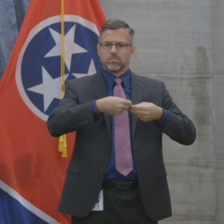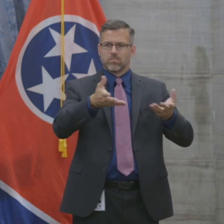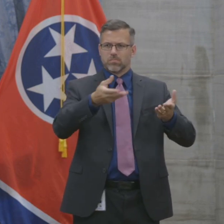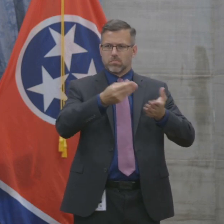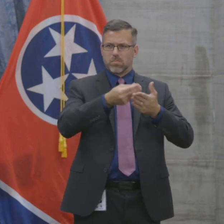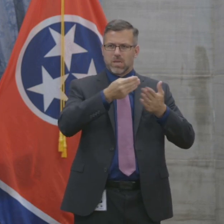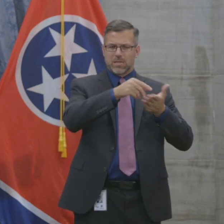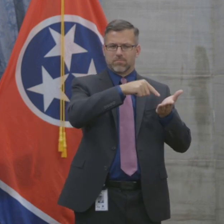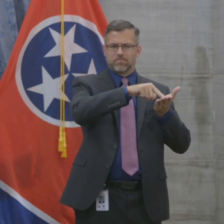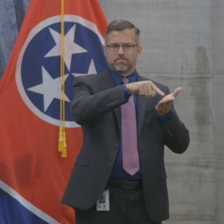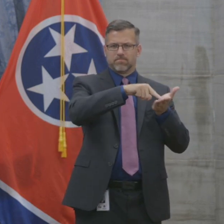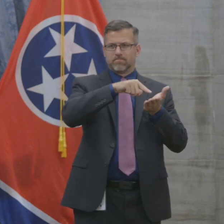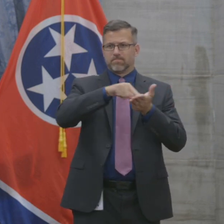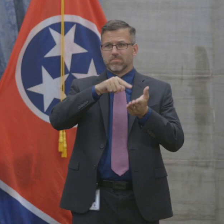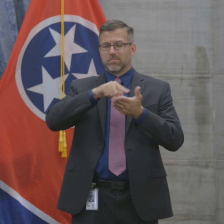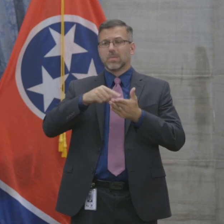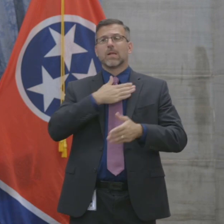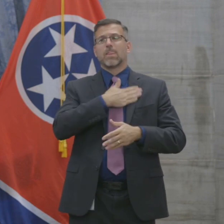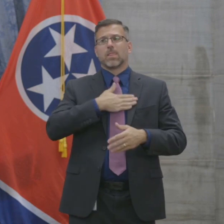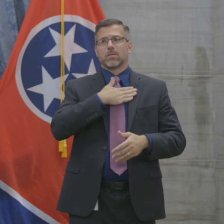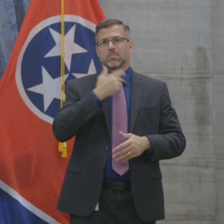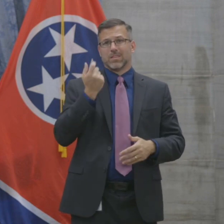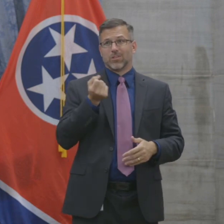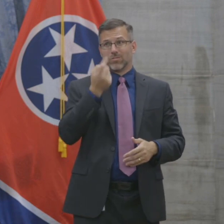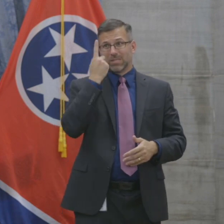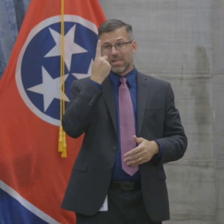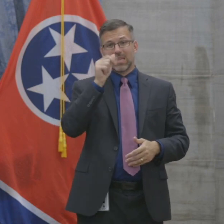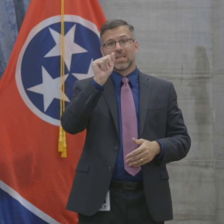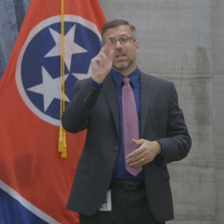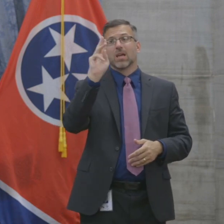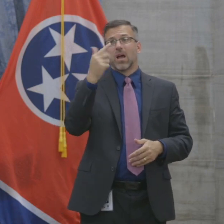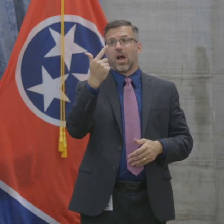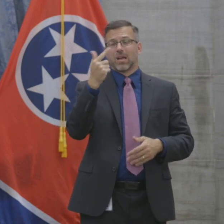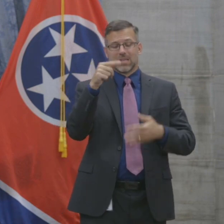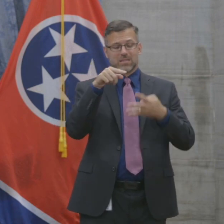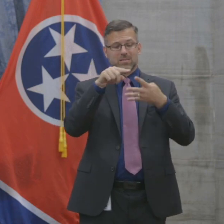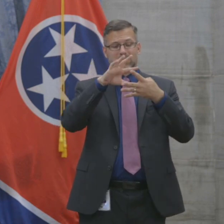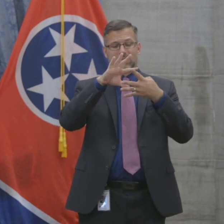weekend. We did receive funding yesterday afternoon for that